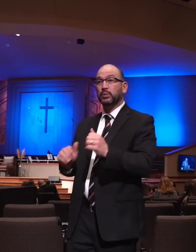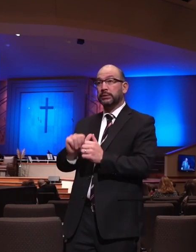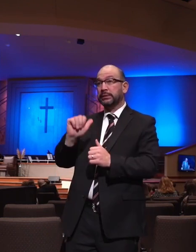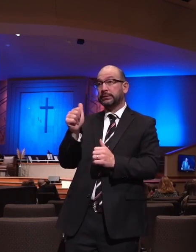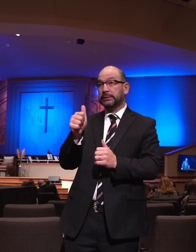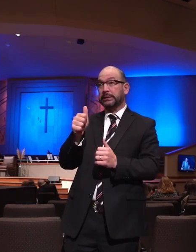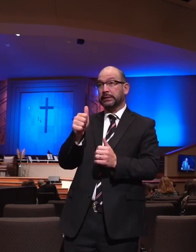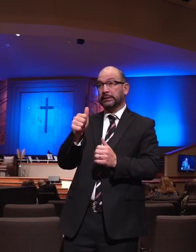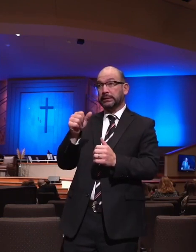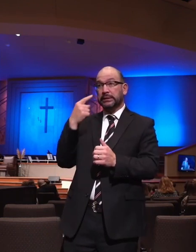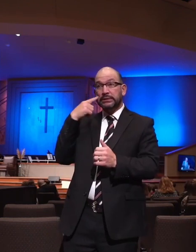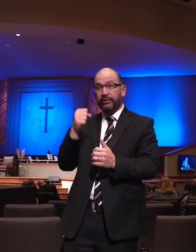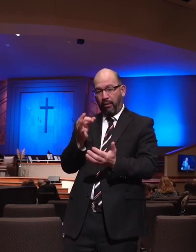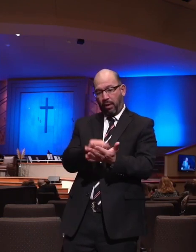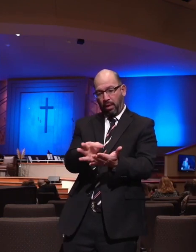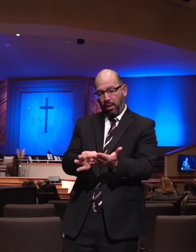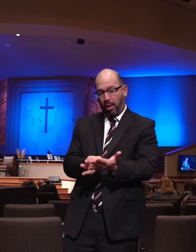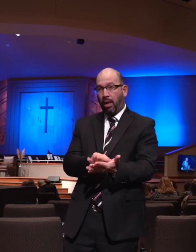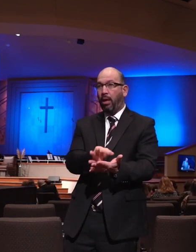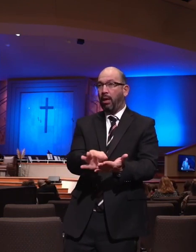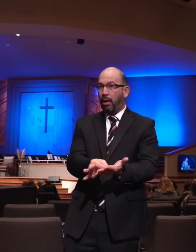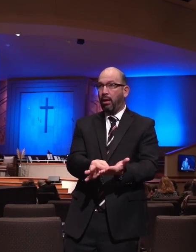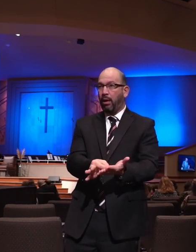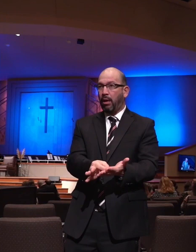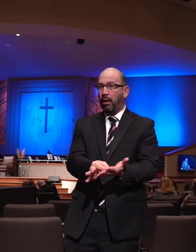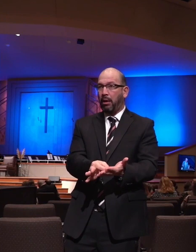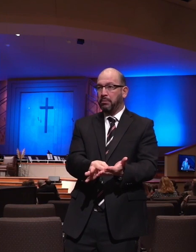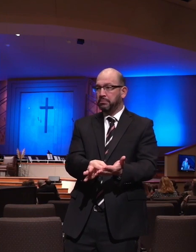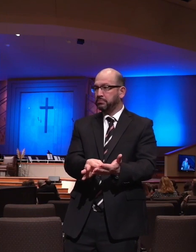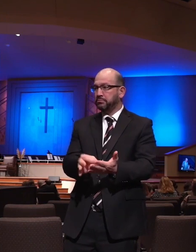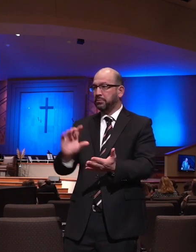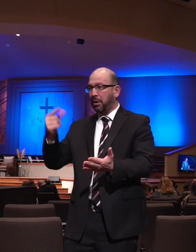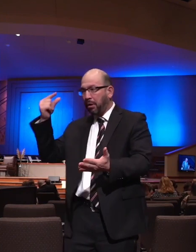of silver and by the way if government can't do it money can do it ten talents